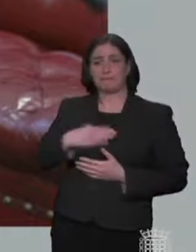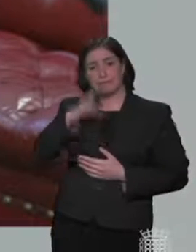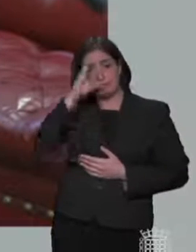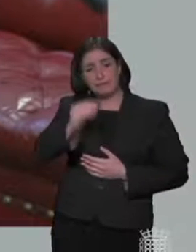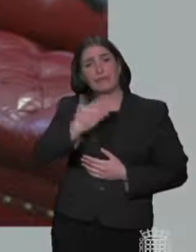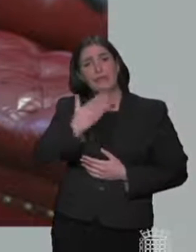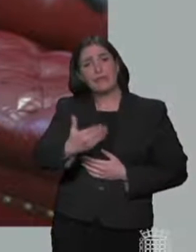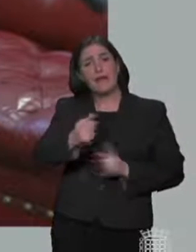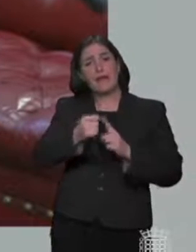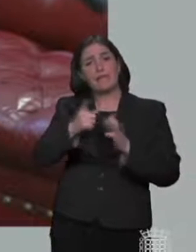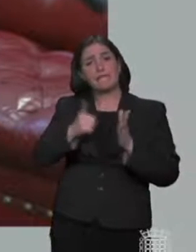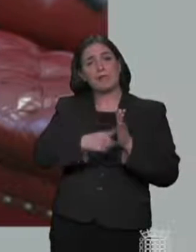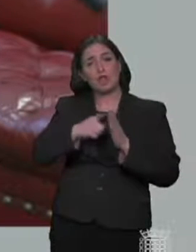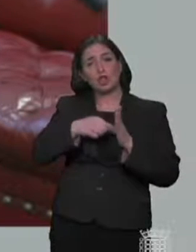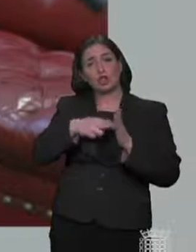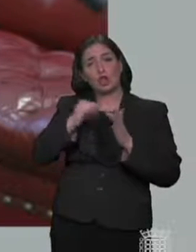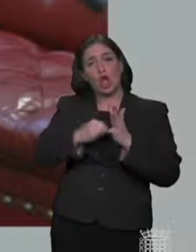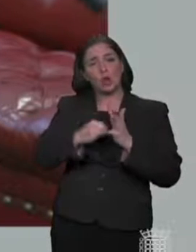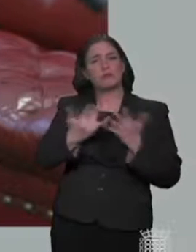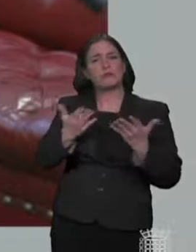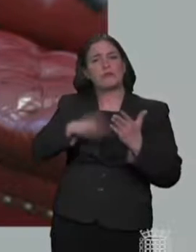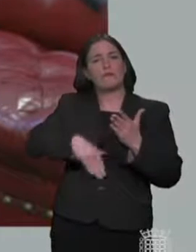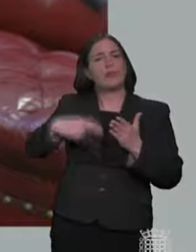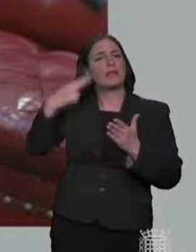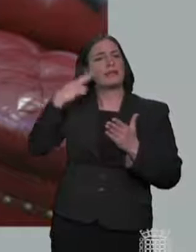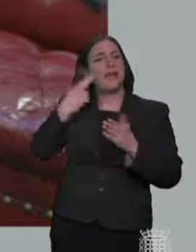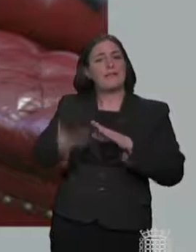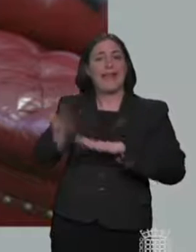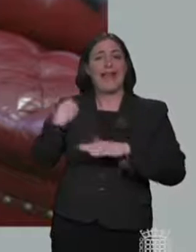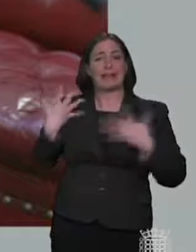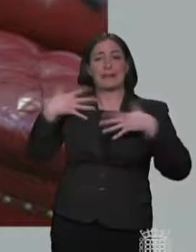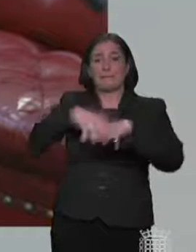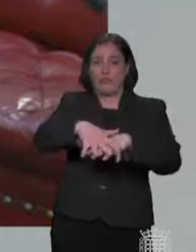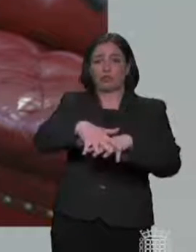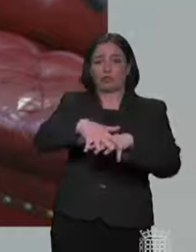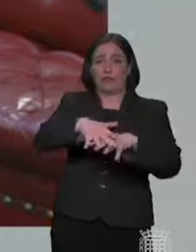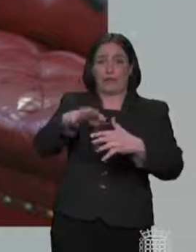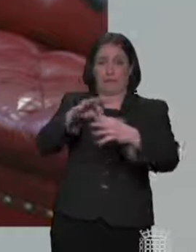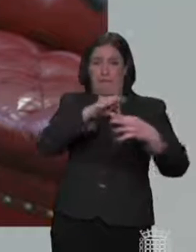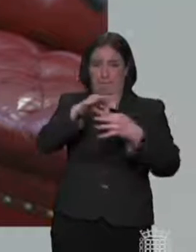told me that only 4 000 of the 54 000 deaf children in the uk are permitted to learn bsl